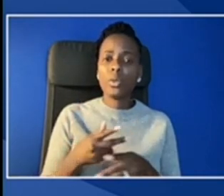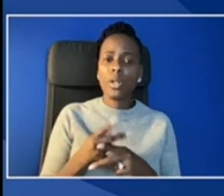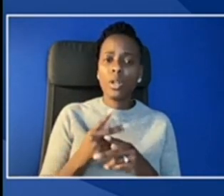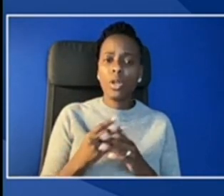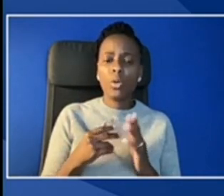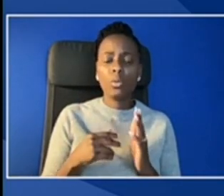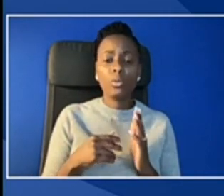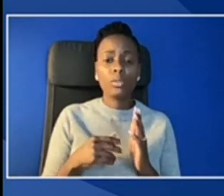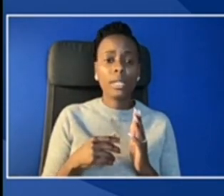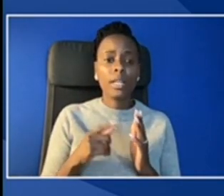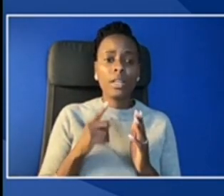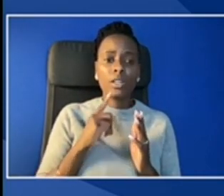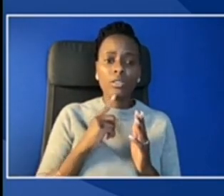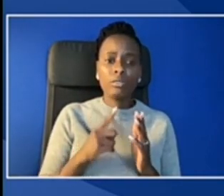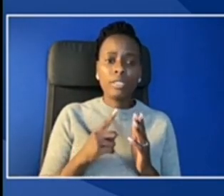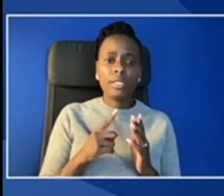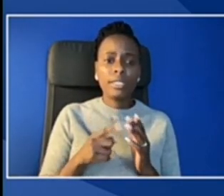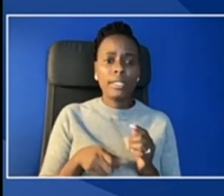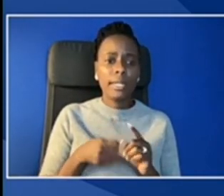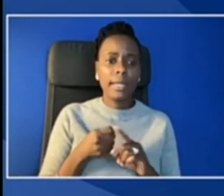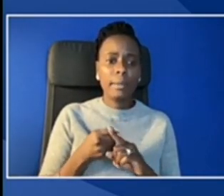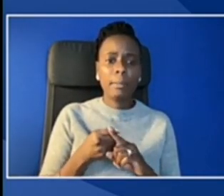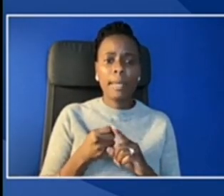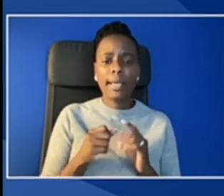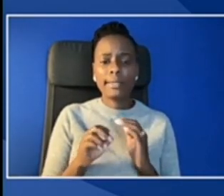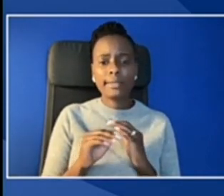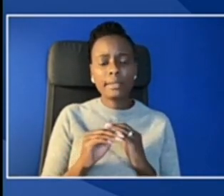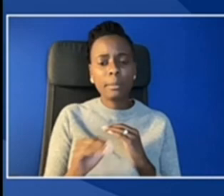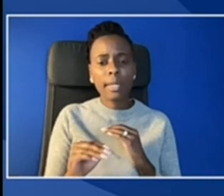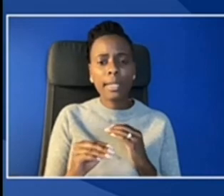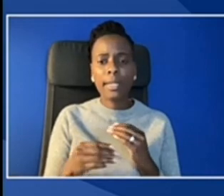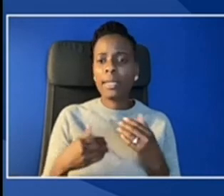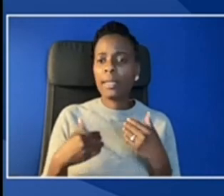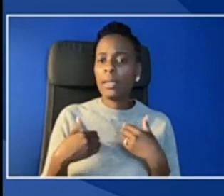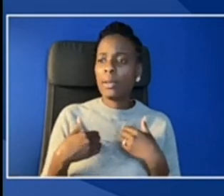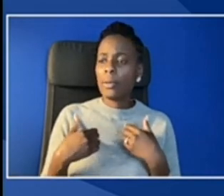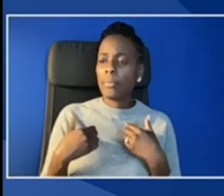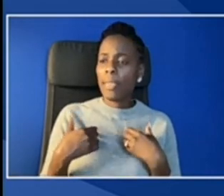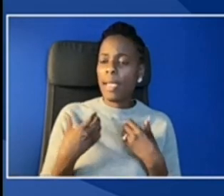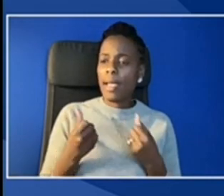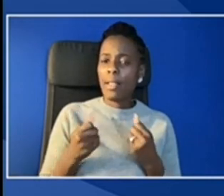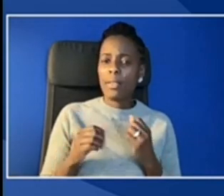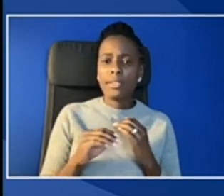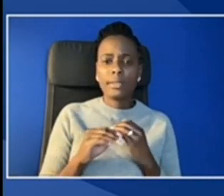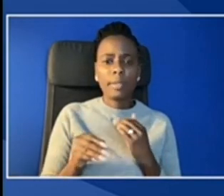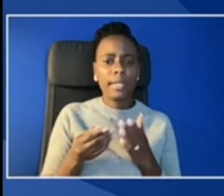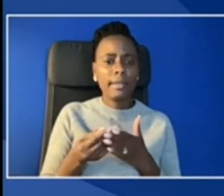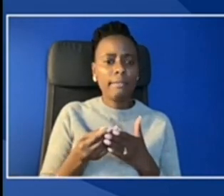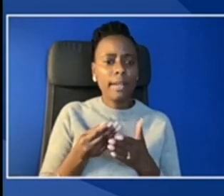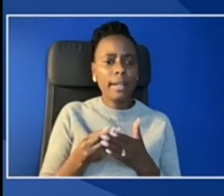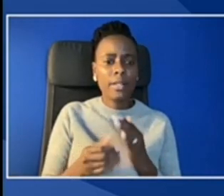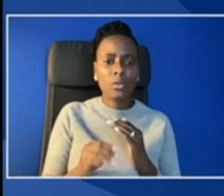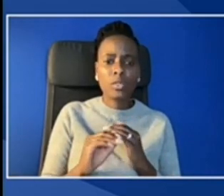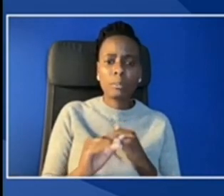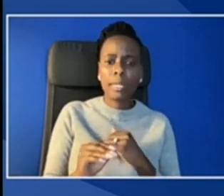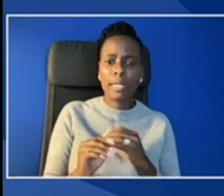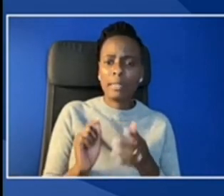stability, medical and mental and physical wellness, financial stability, and beyond. By working with nonprofits, religious